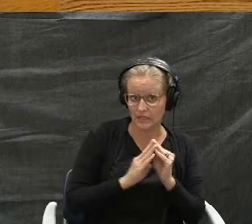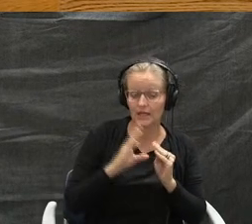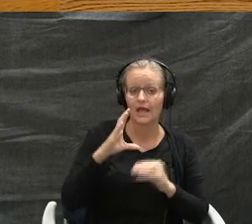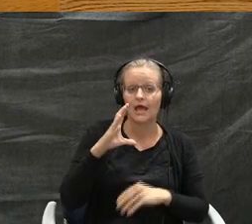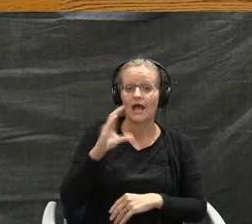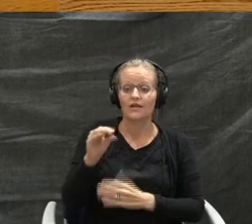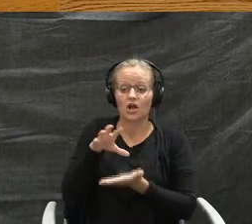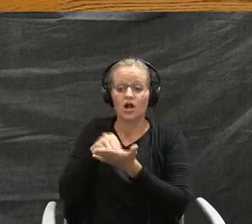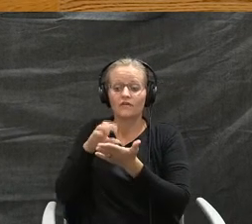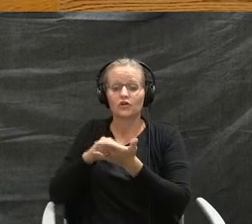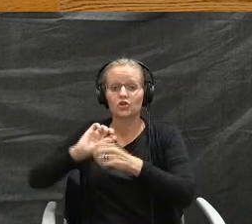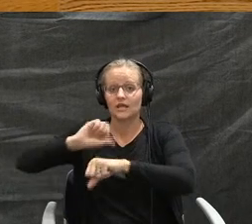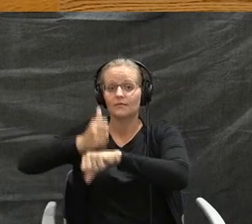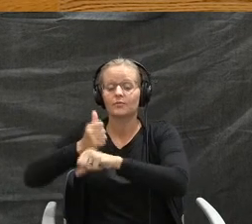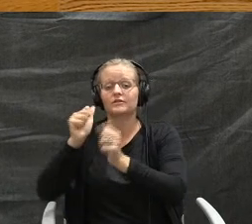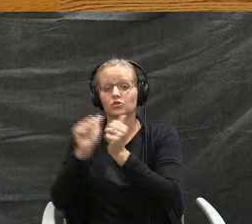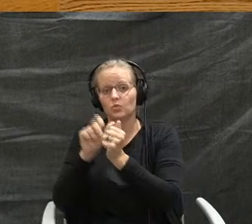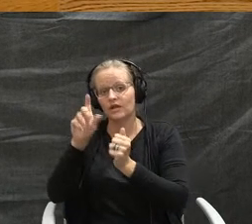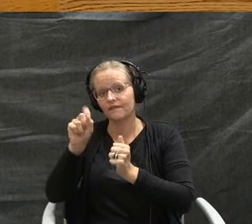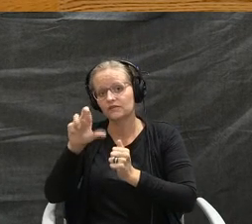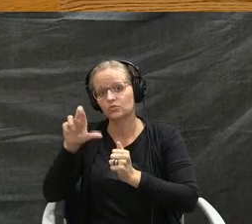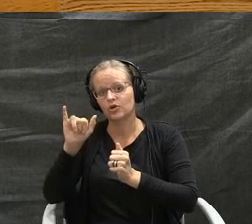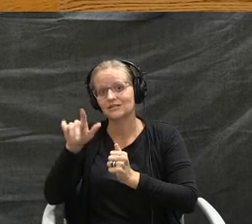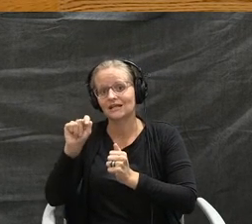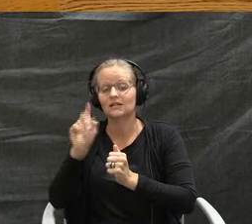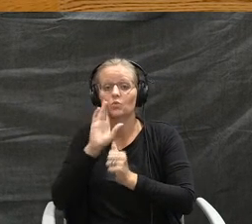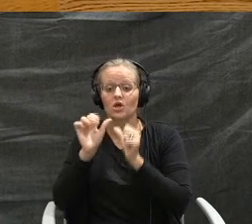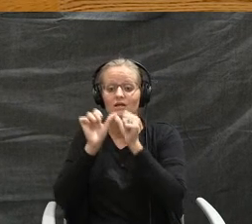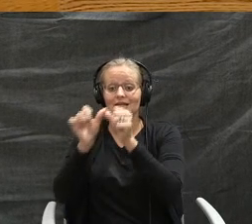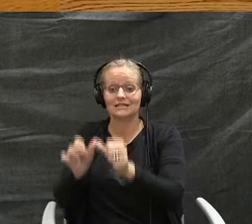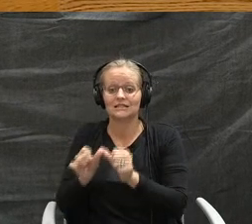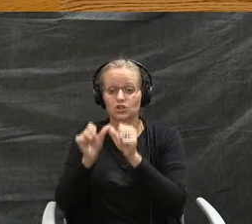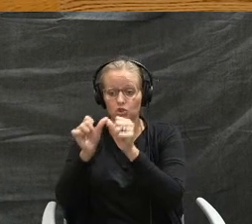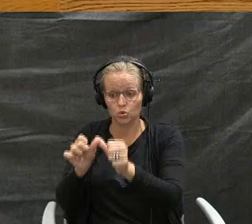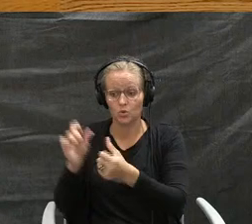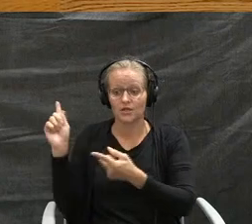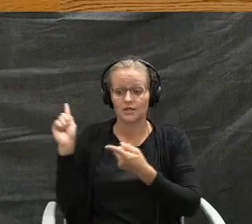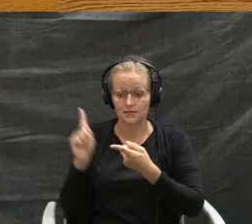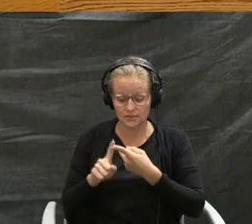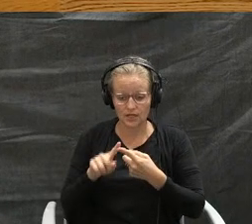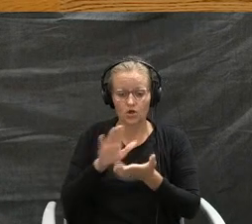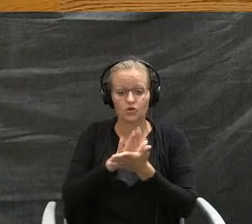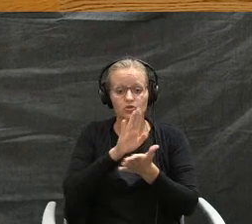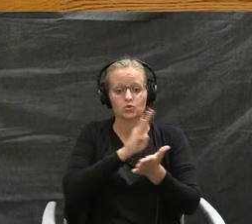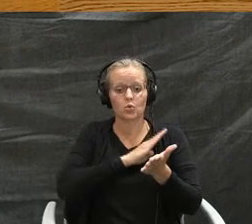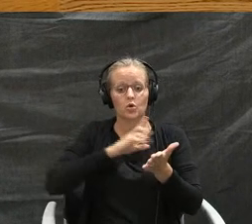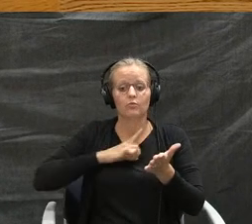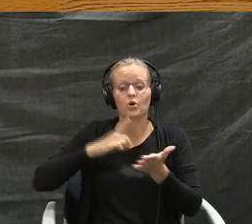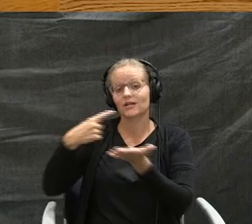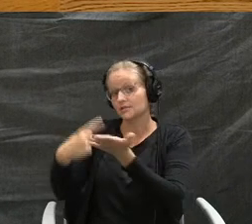effect and until the school board, in consultation with the Superintendent, Inappropriate School District staff in public